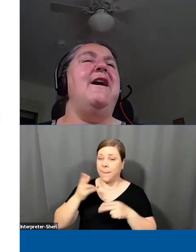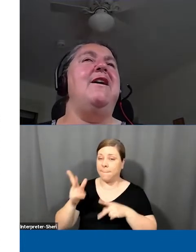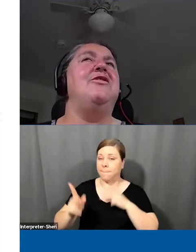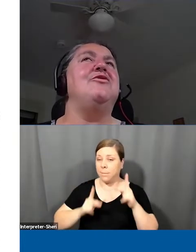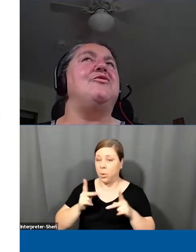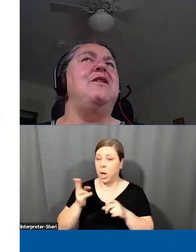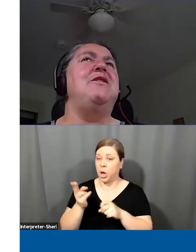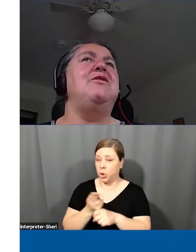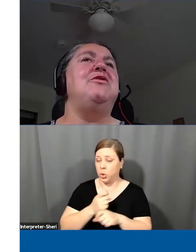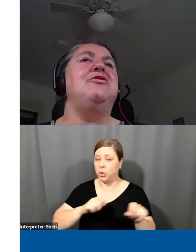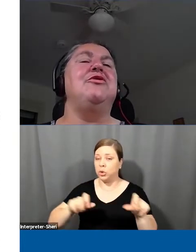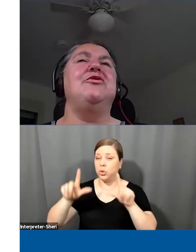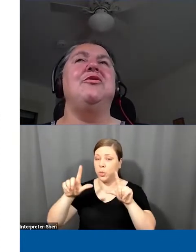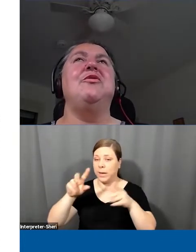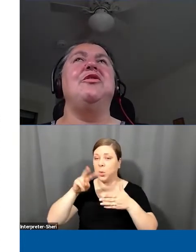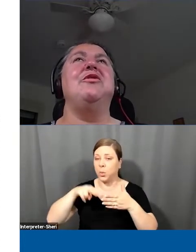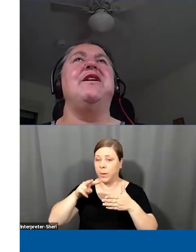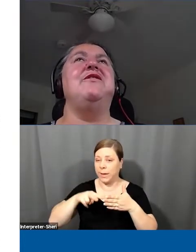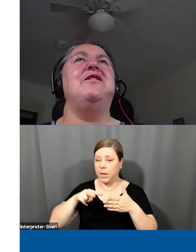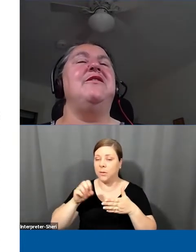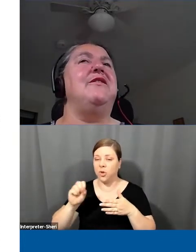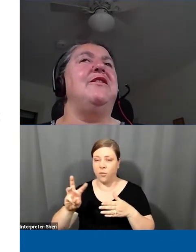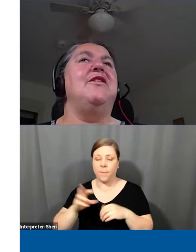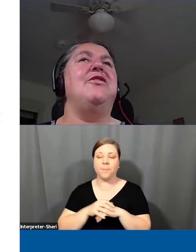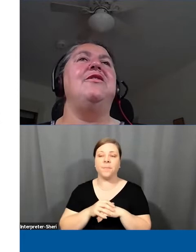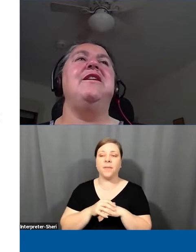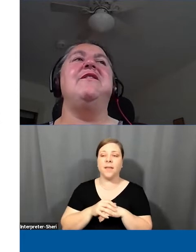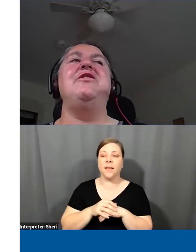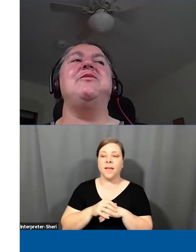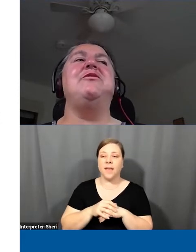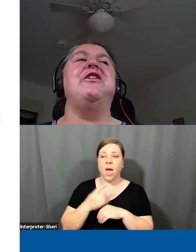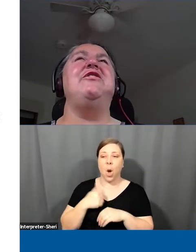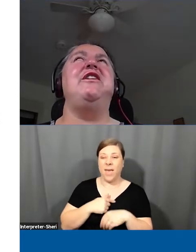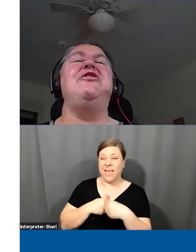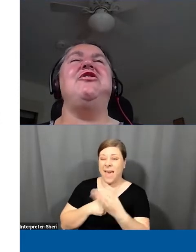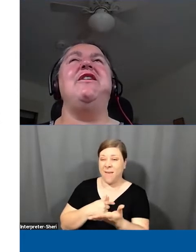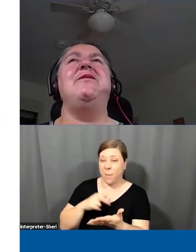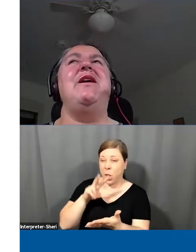And those screen reader users were given 30 of these websites each and then they